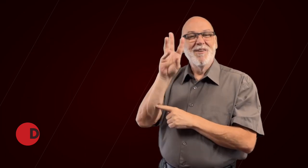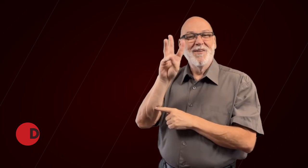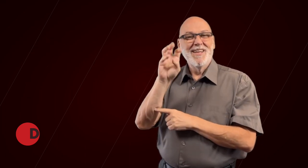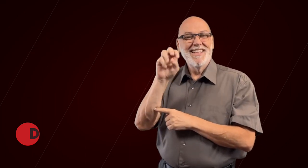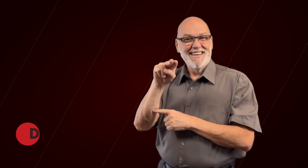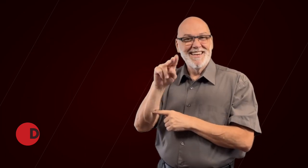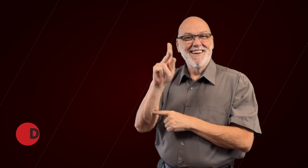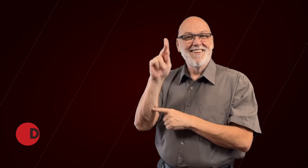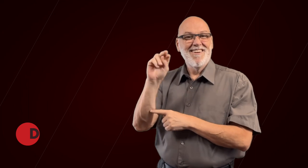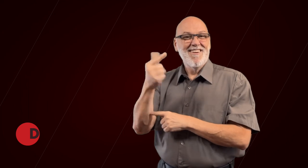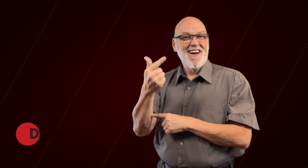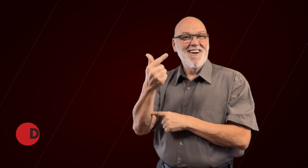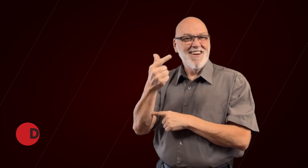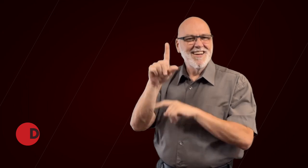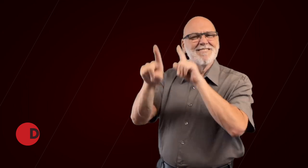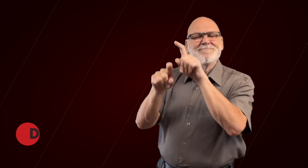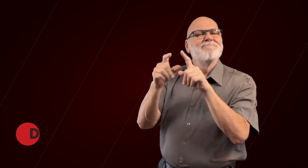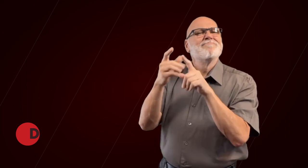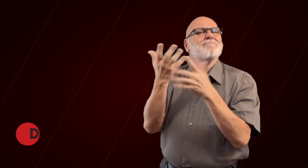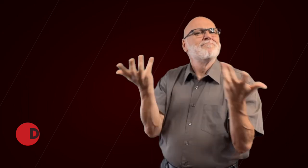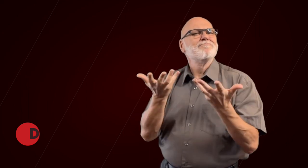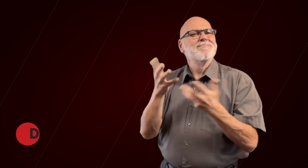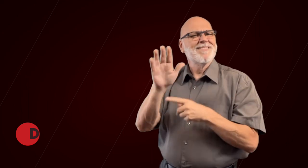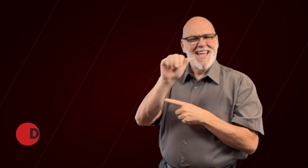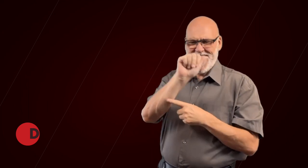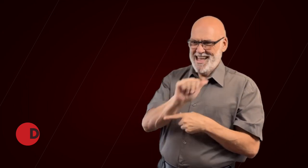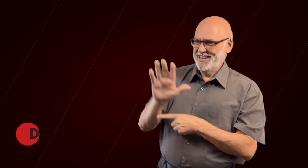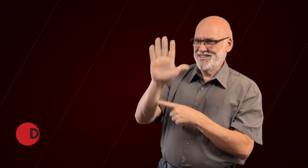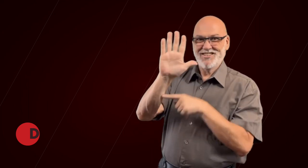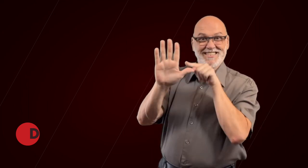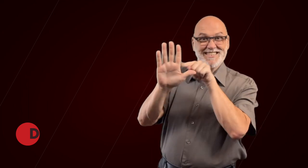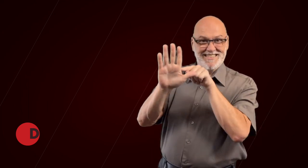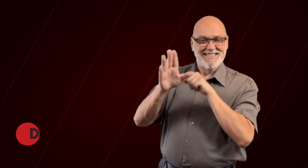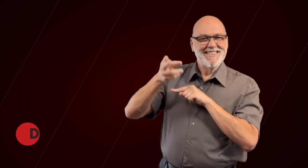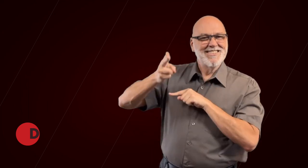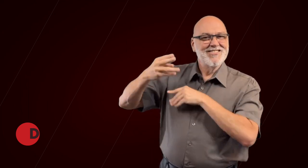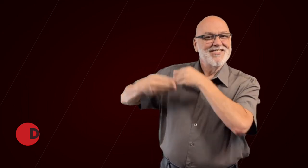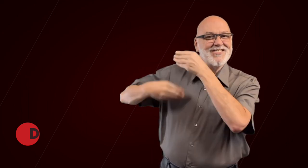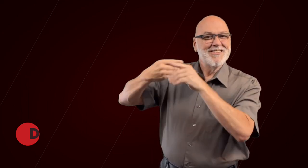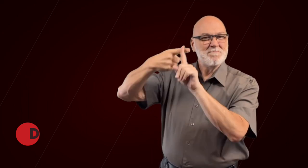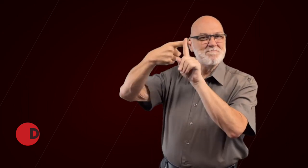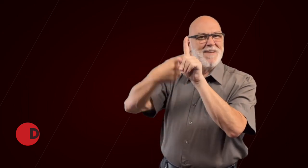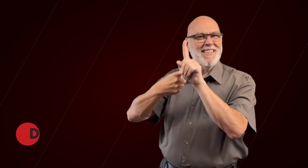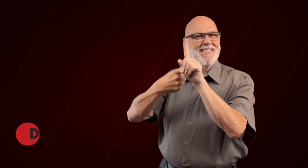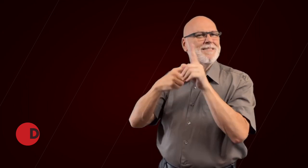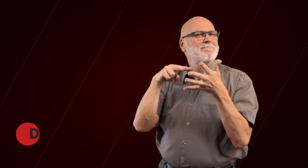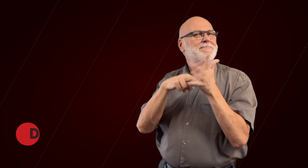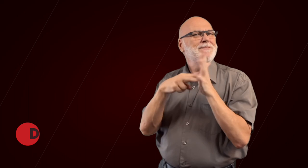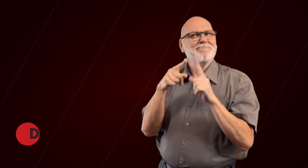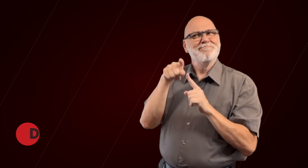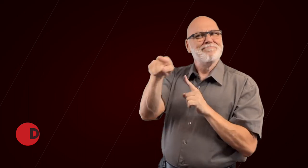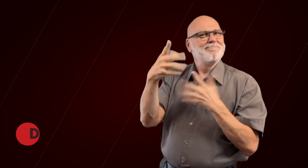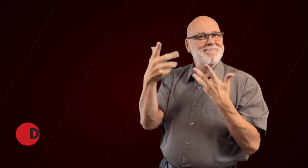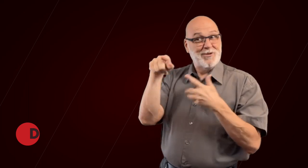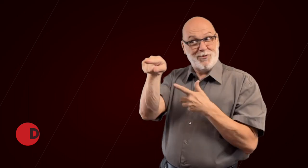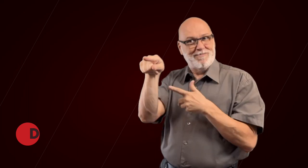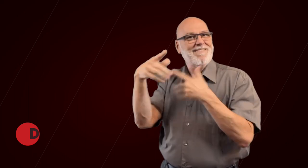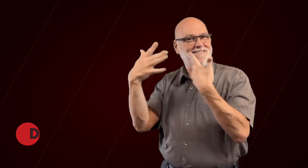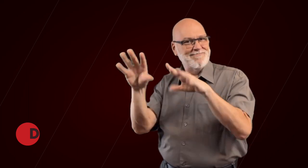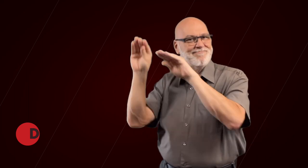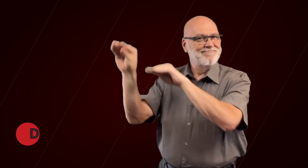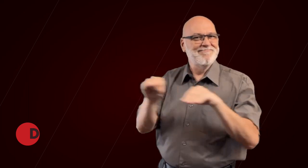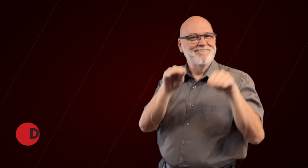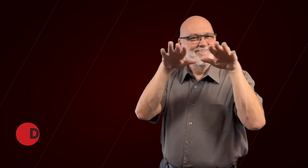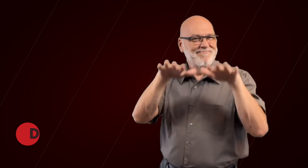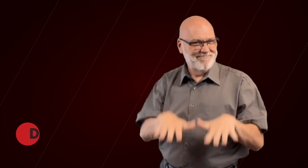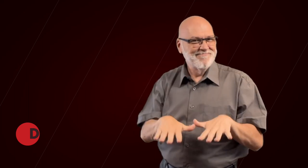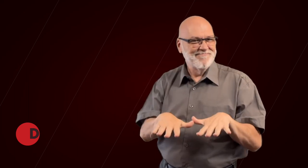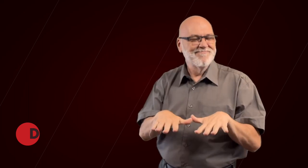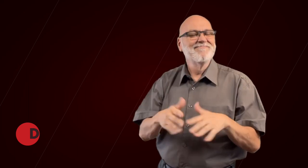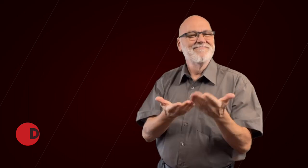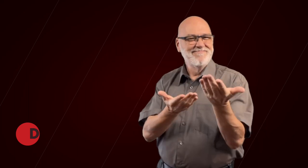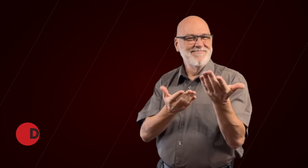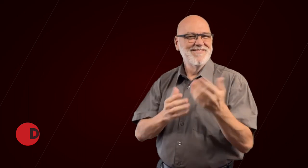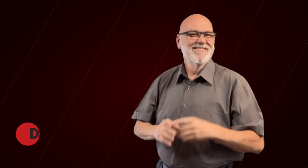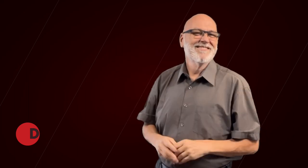what Asian Heritage Month means to her as an immigrant.